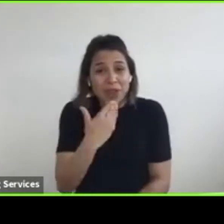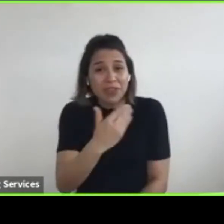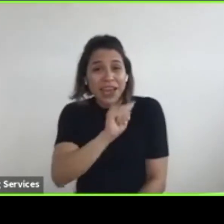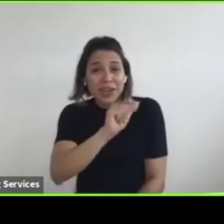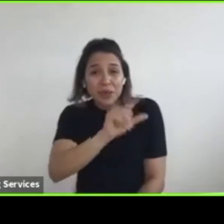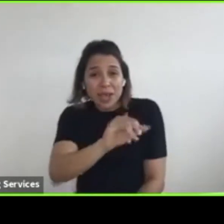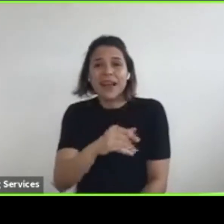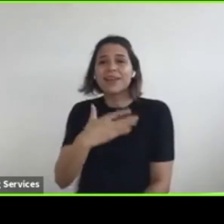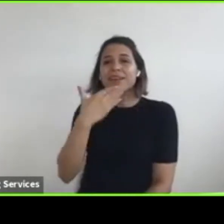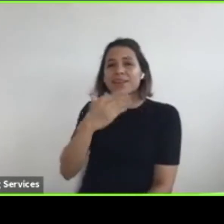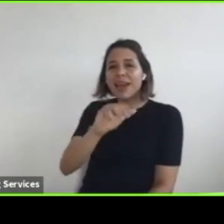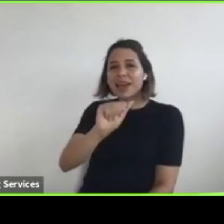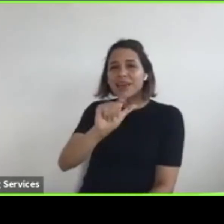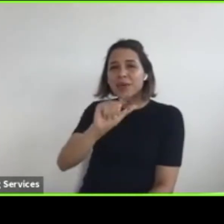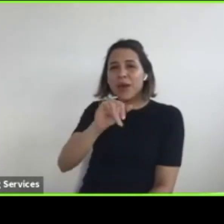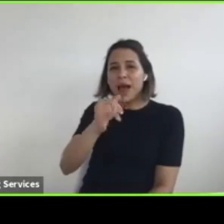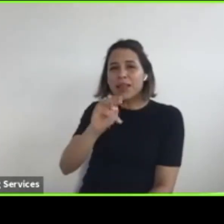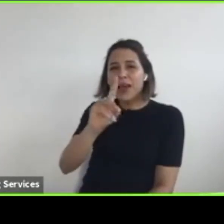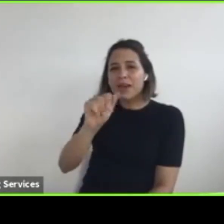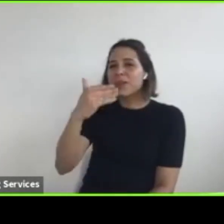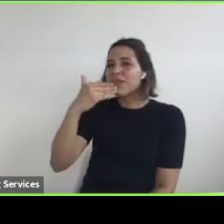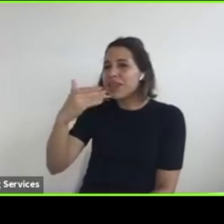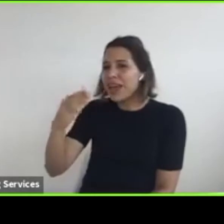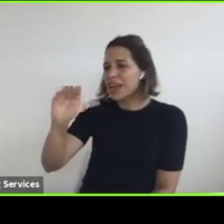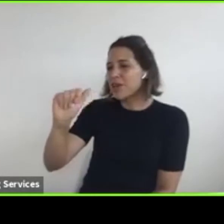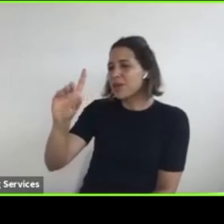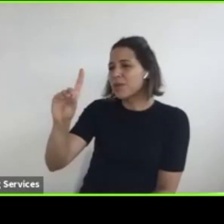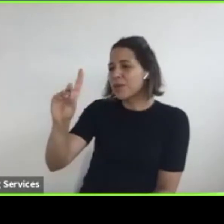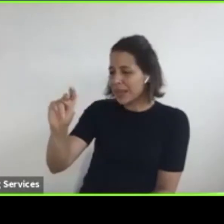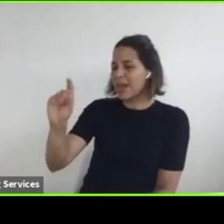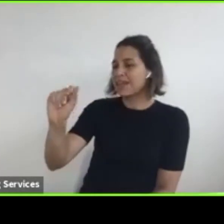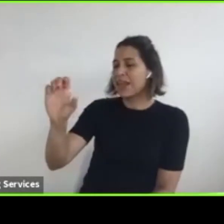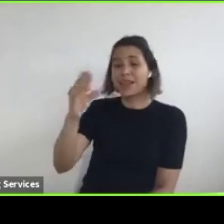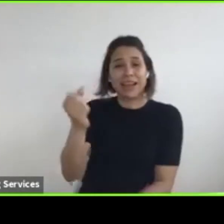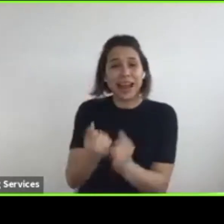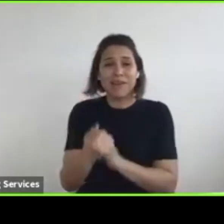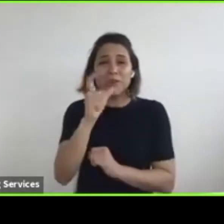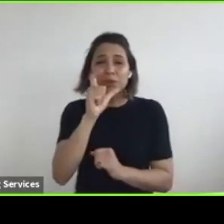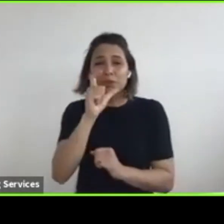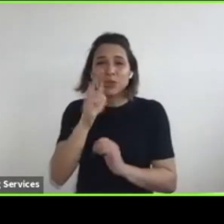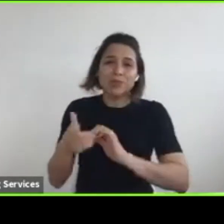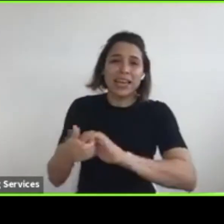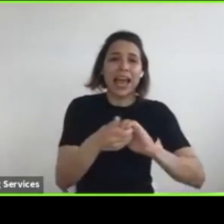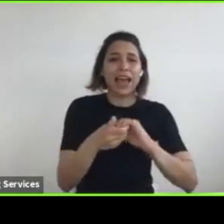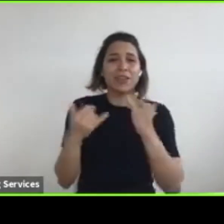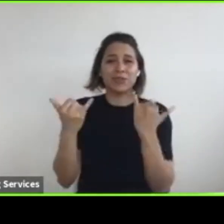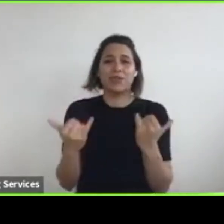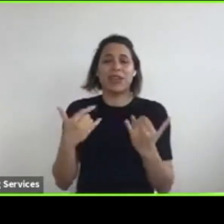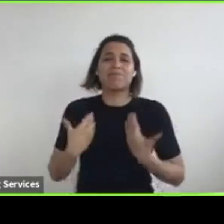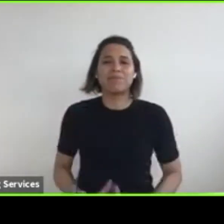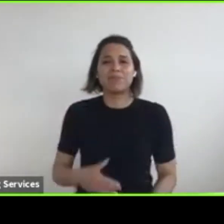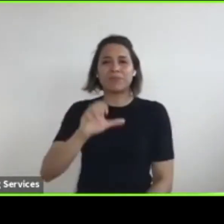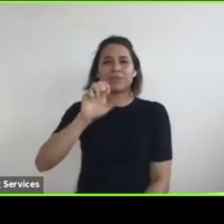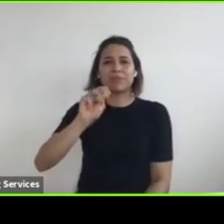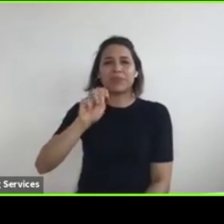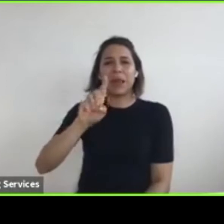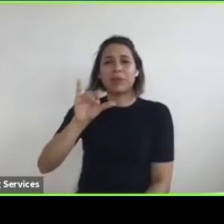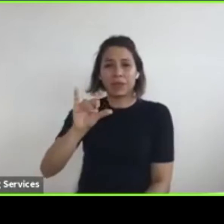CANDACE, AND EVERYONE GATHERED I AM EMILY JOHNSON, AND I'M A YUPEK, WOMAN, I GREW UP